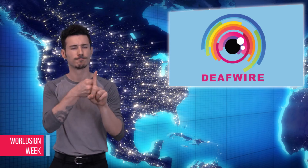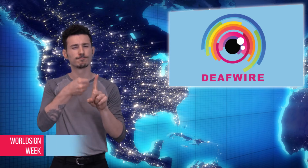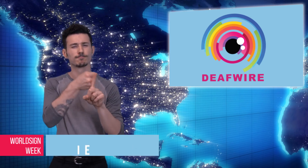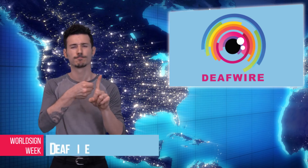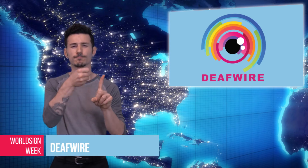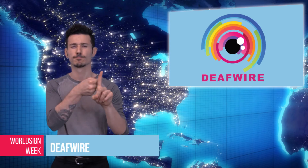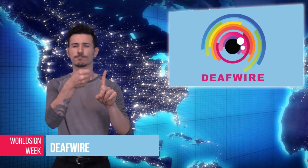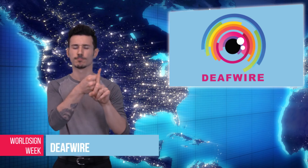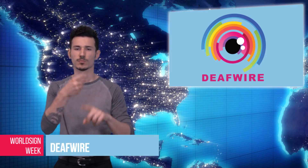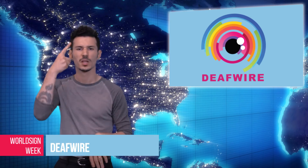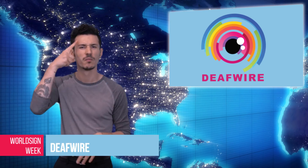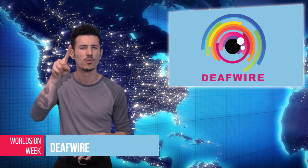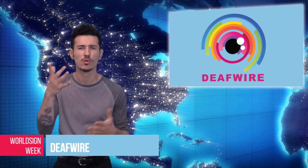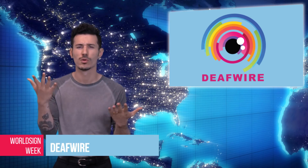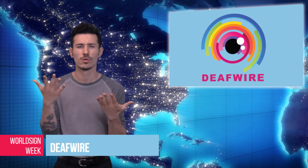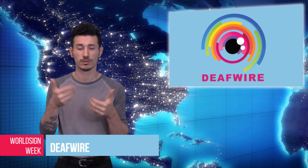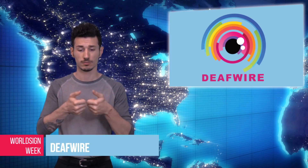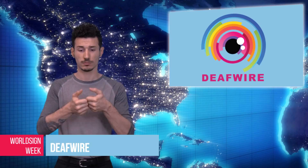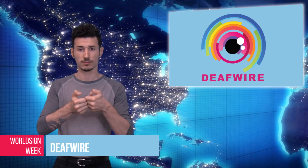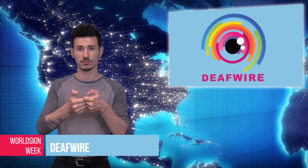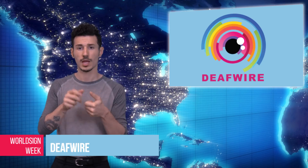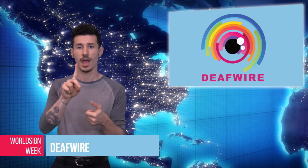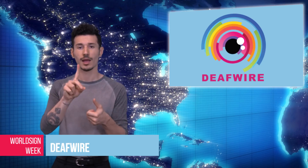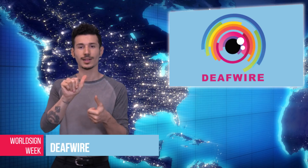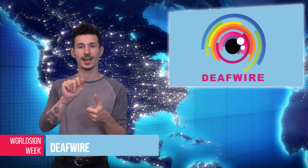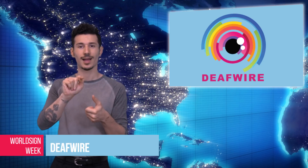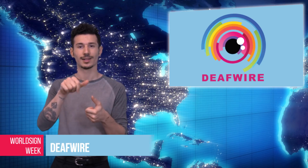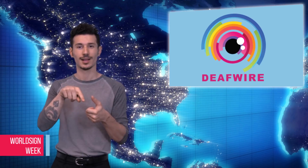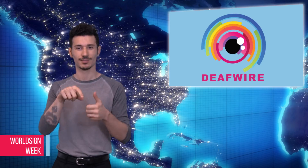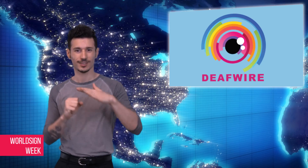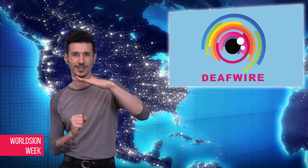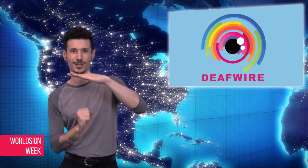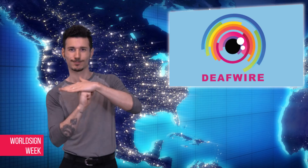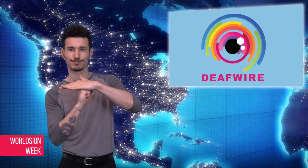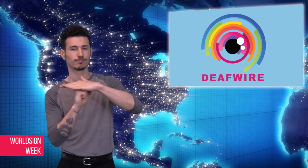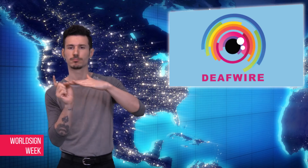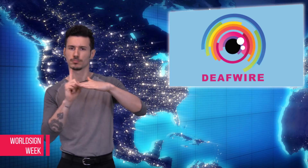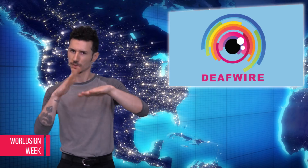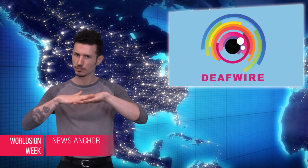Alessio: Struggle for Unlimited Data Plan An online petition in USA to allow